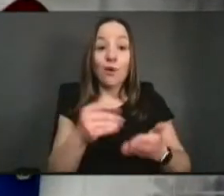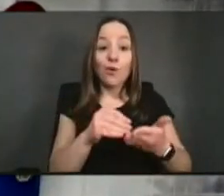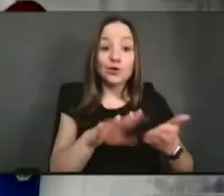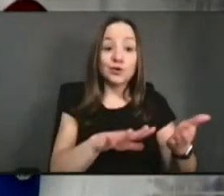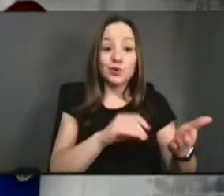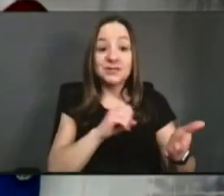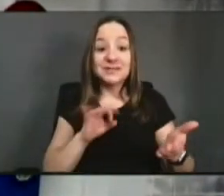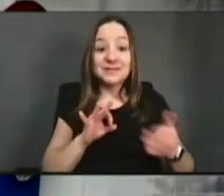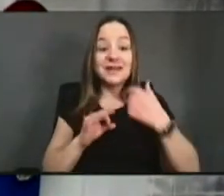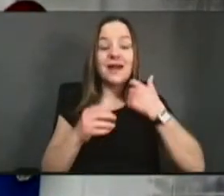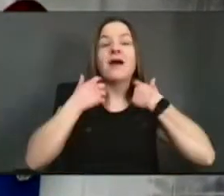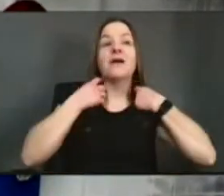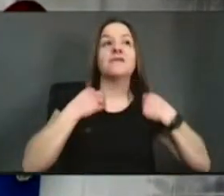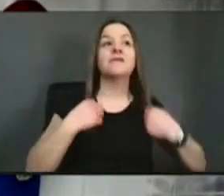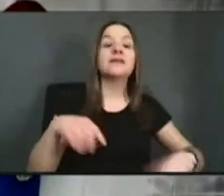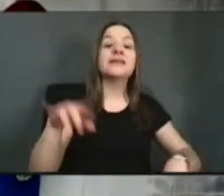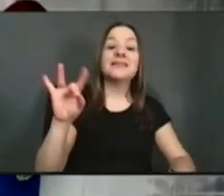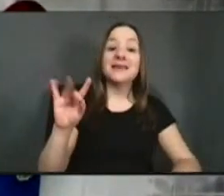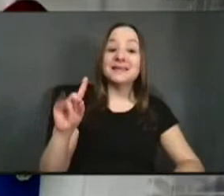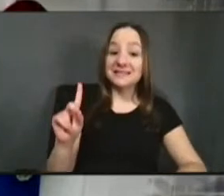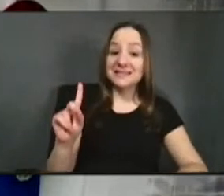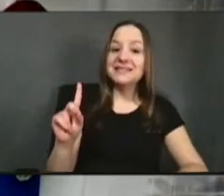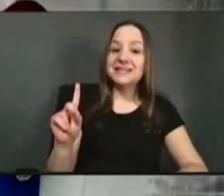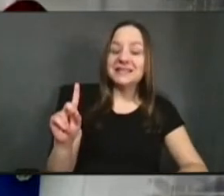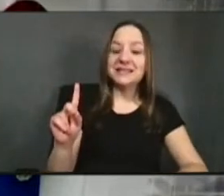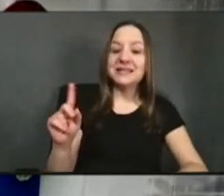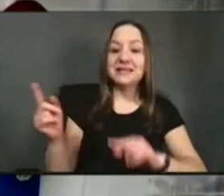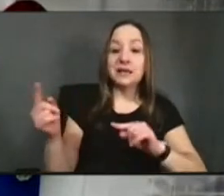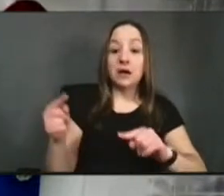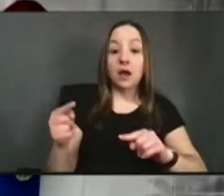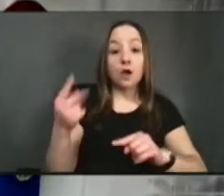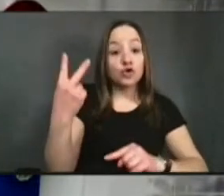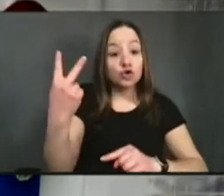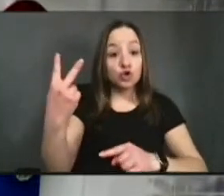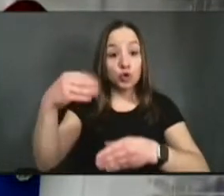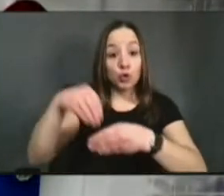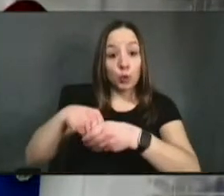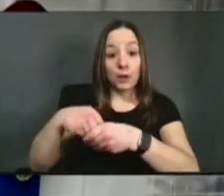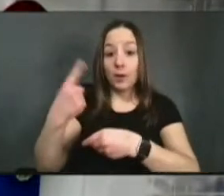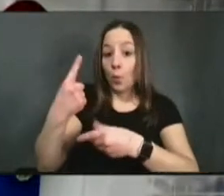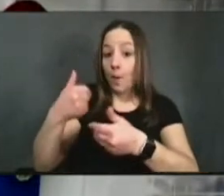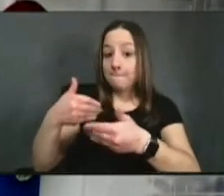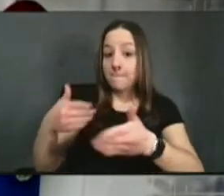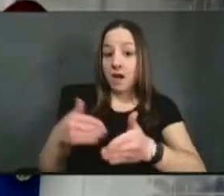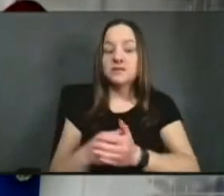for us, and we have provided those for all students and